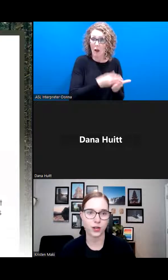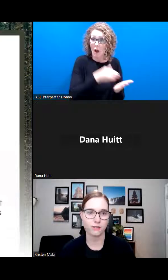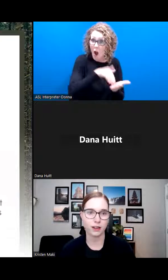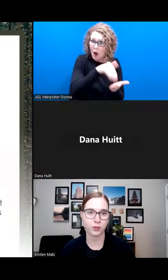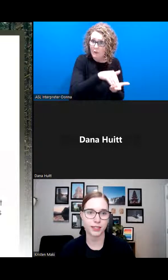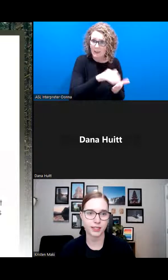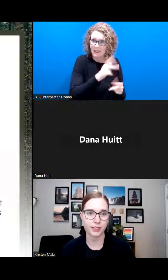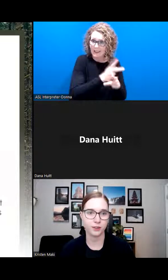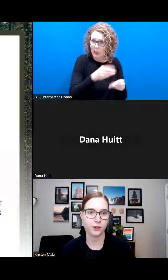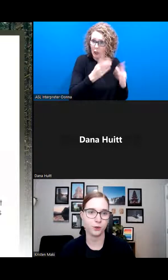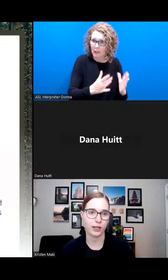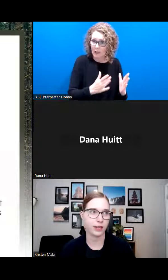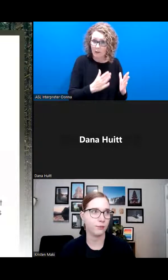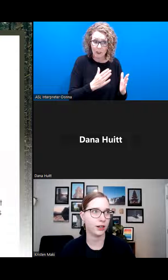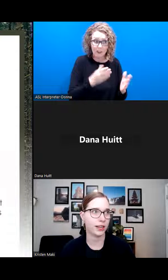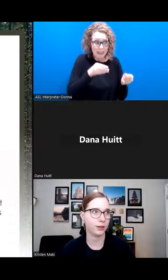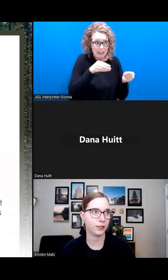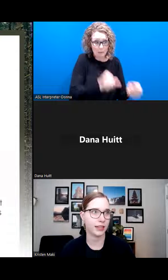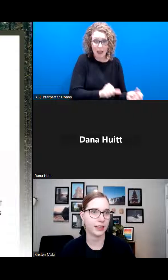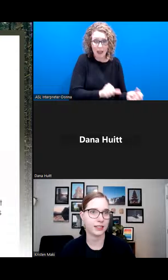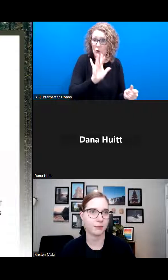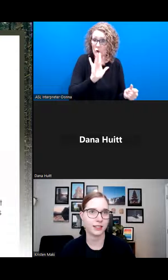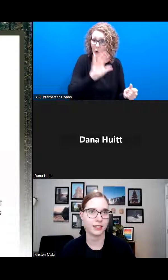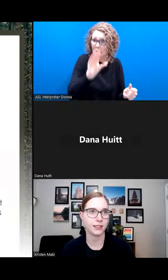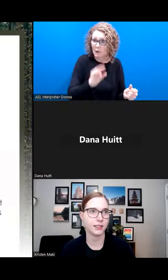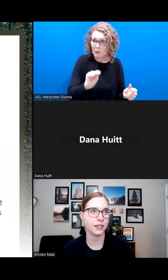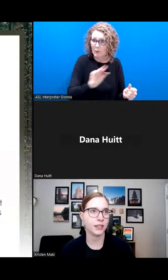means is that families are increasingly unable to meet the demand for long-